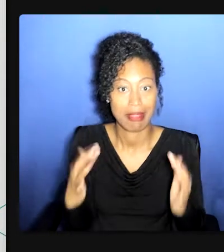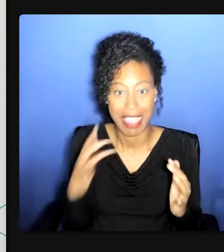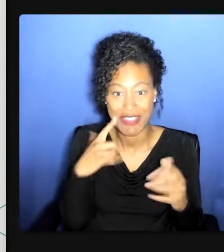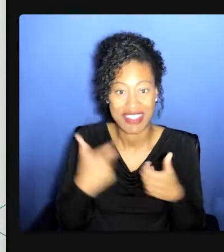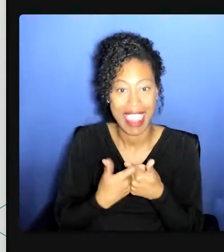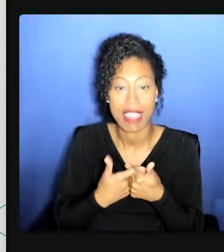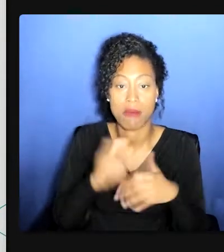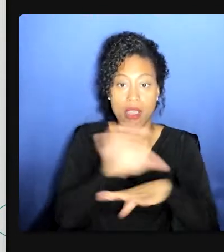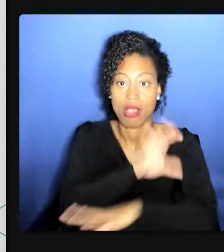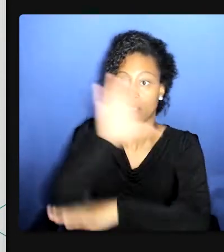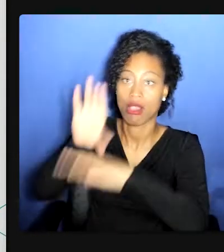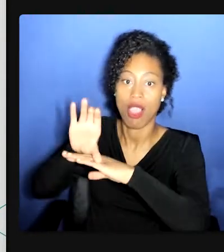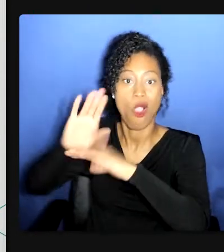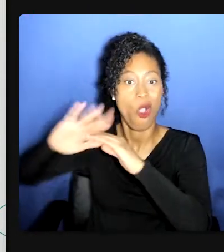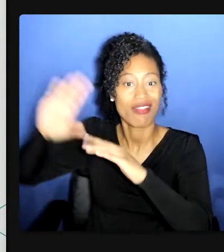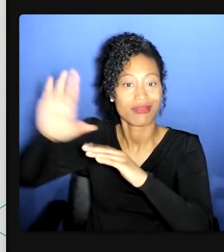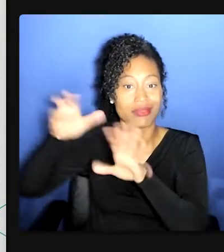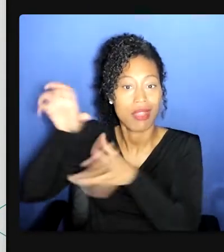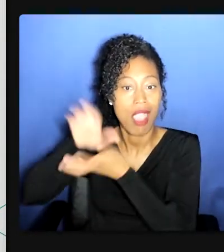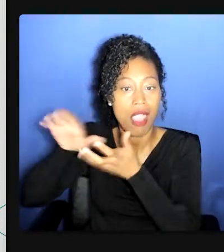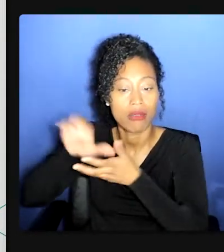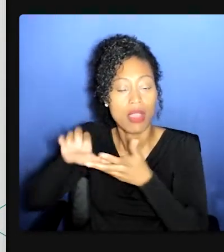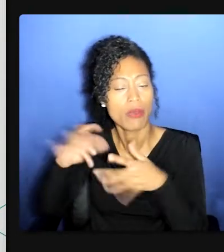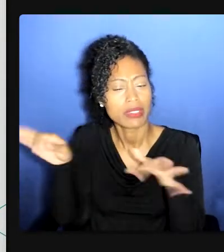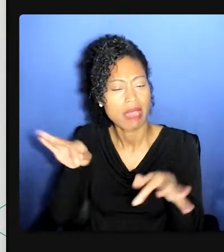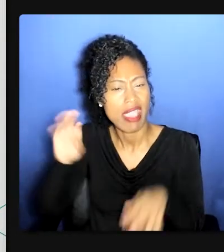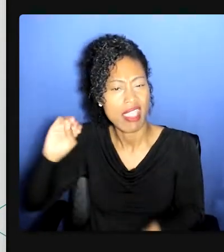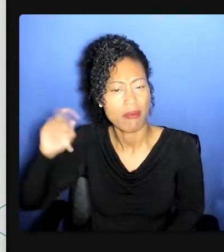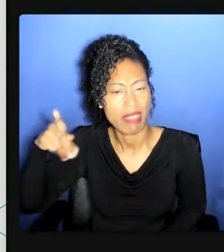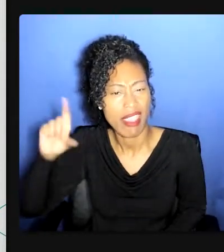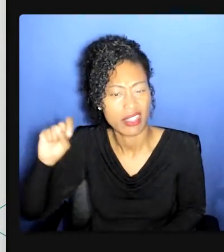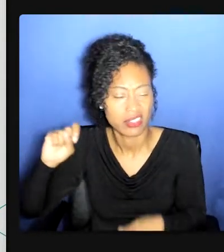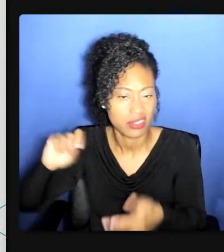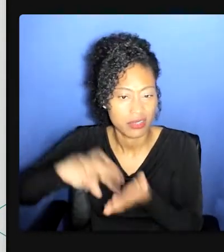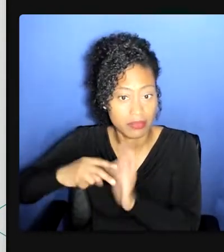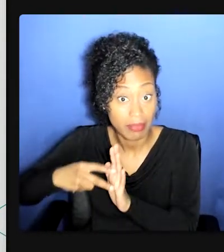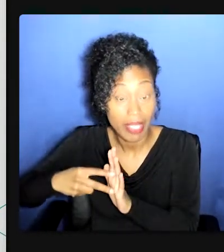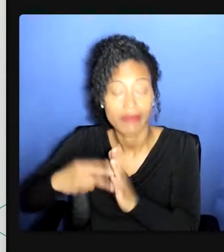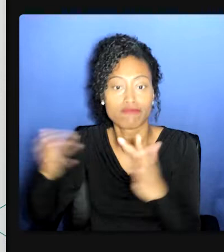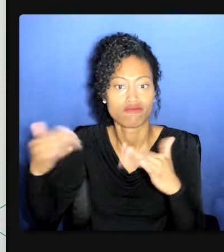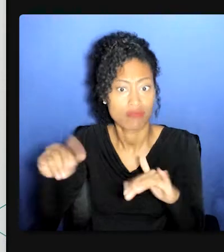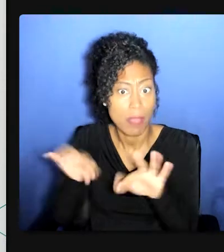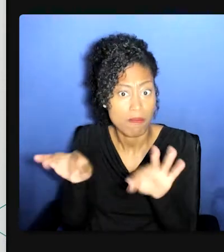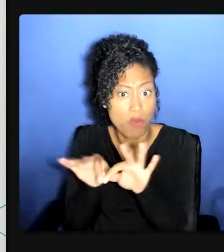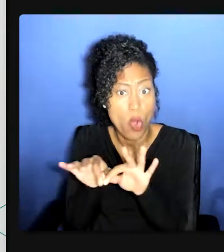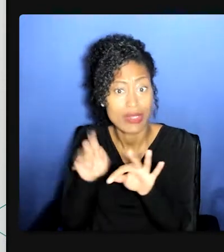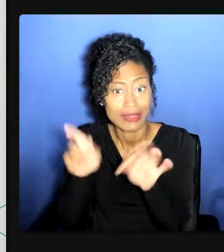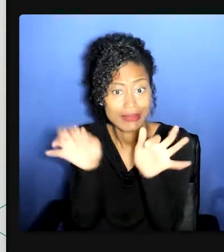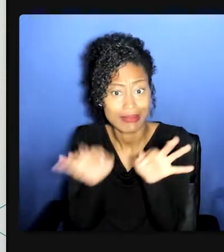We'll cover what MPS is and some known concepts key concepts we believe you should know before you start.